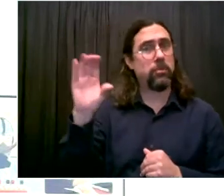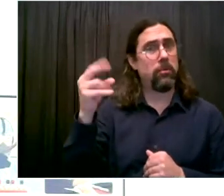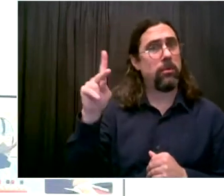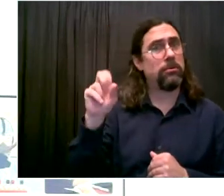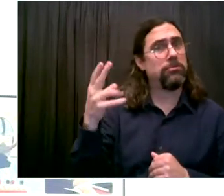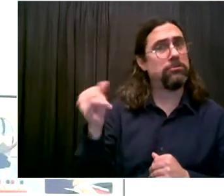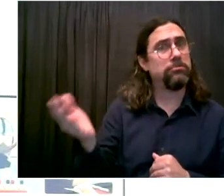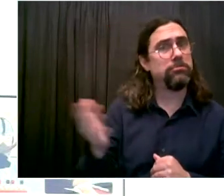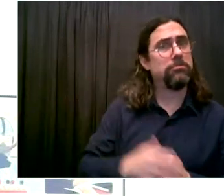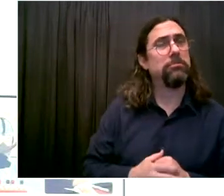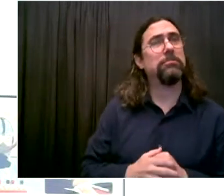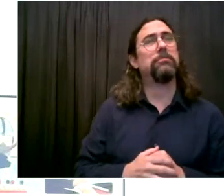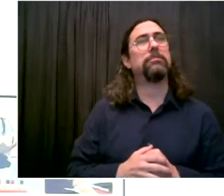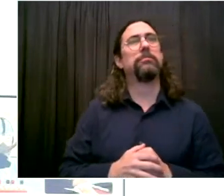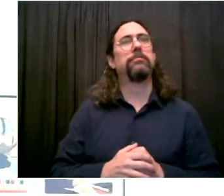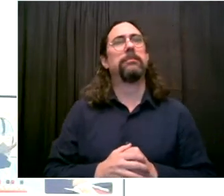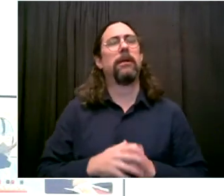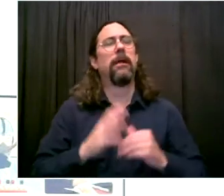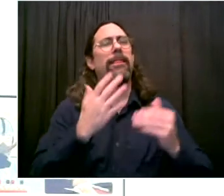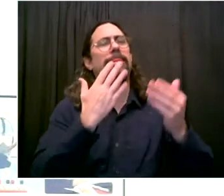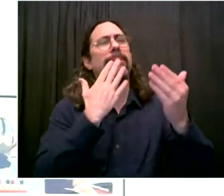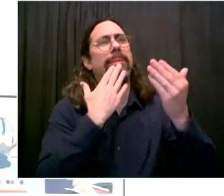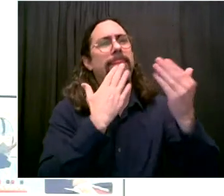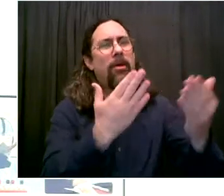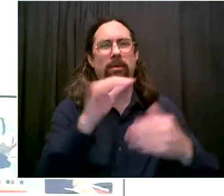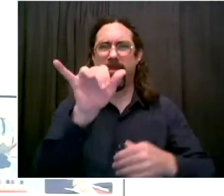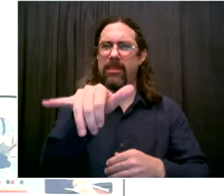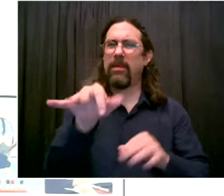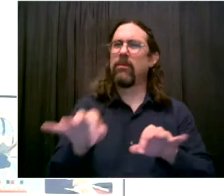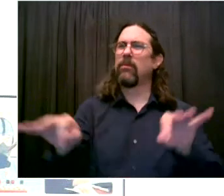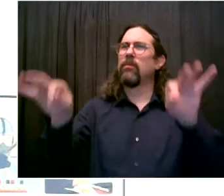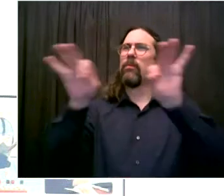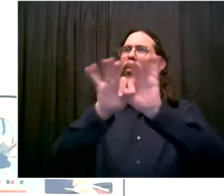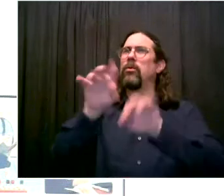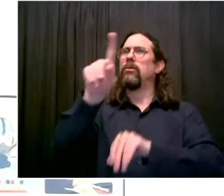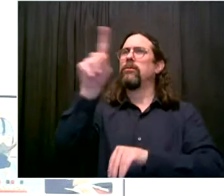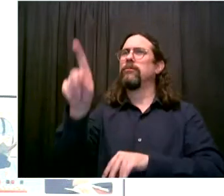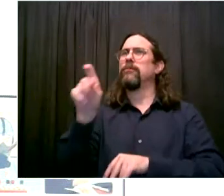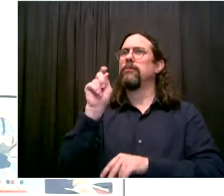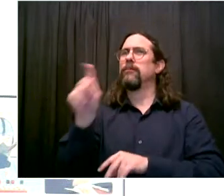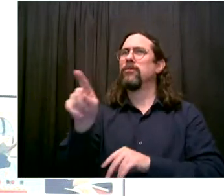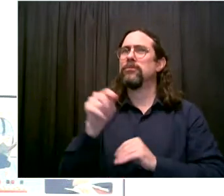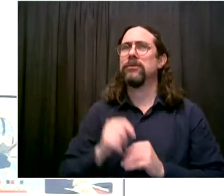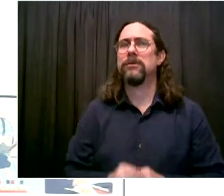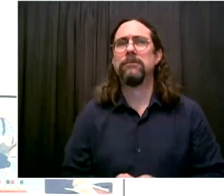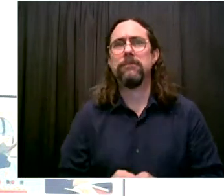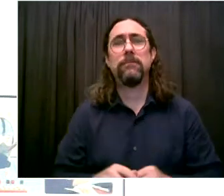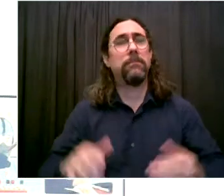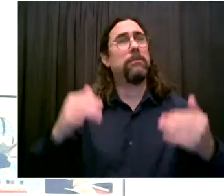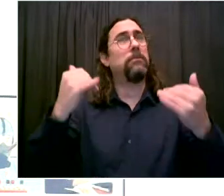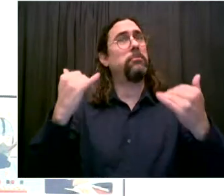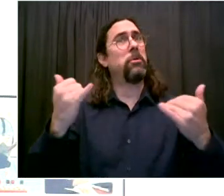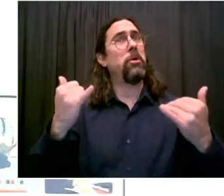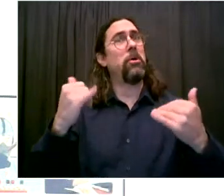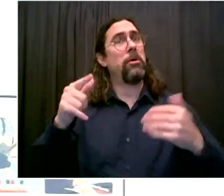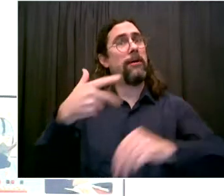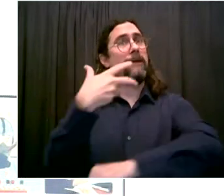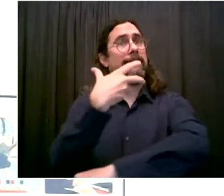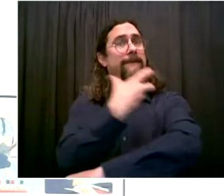DR. CHOKSHI AND THEN SEE IF DR. KATZ OR DR. VARMA WANT TO ADD? THANK YOU MR. MAYOR. THANK YOU FOR THIS IMPORTANT QUESTION. WE ARE MAKING GOOD PROGRESS WITH RPEESCT TO VACCINATING